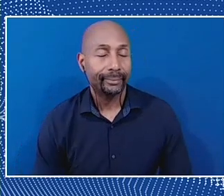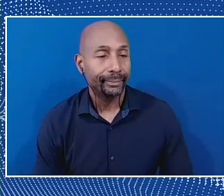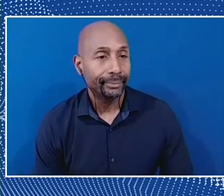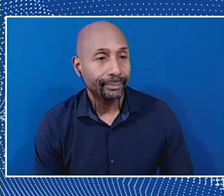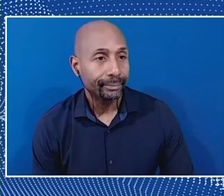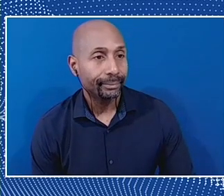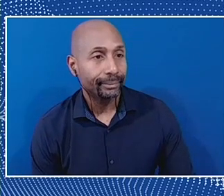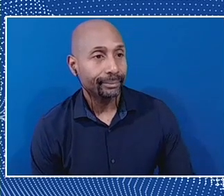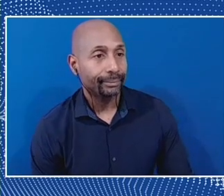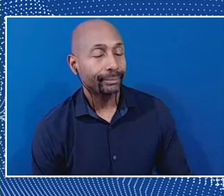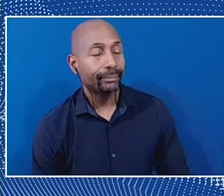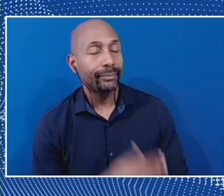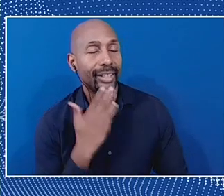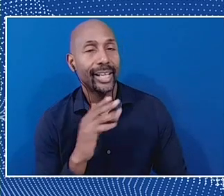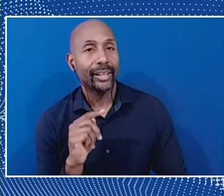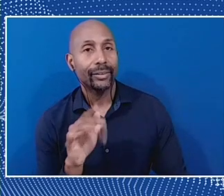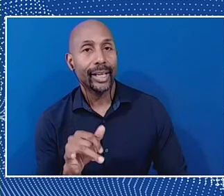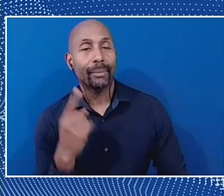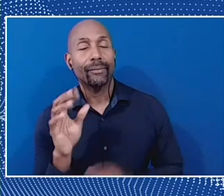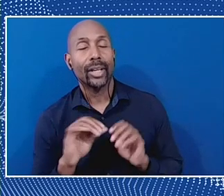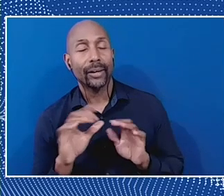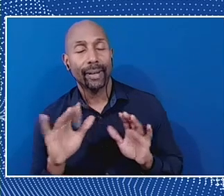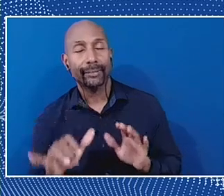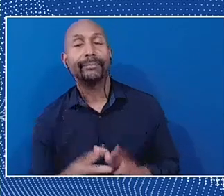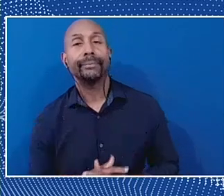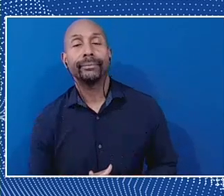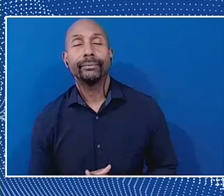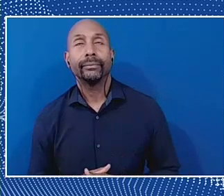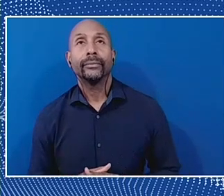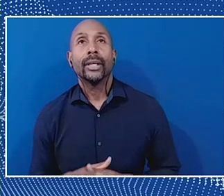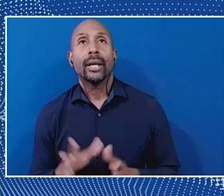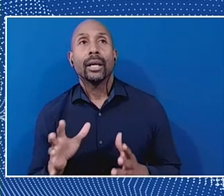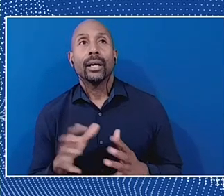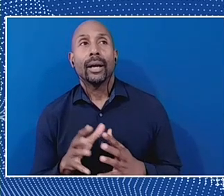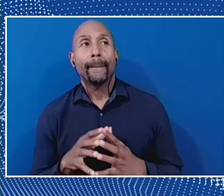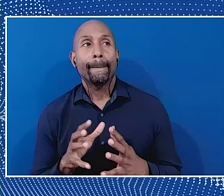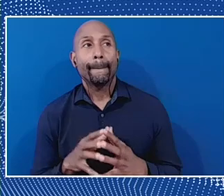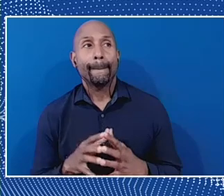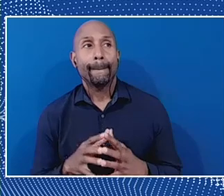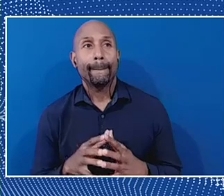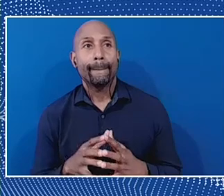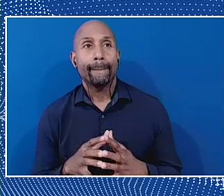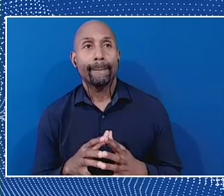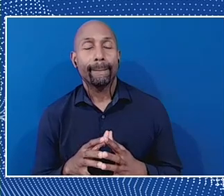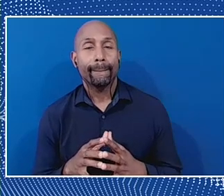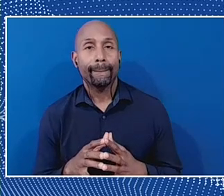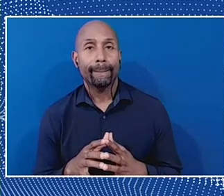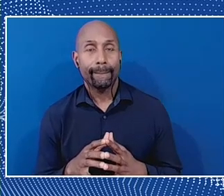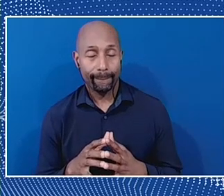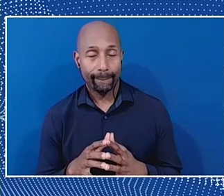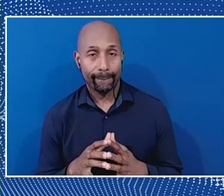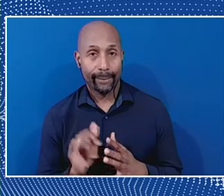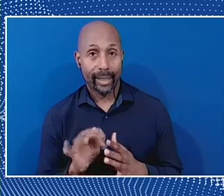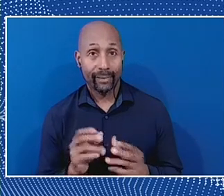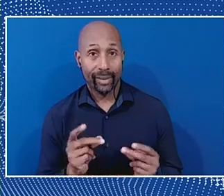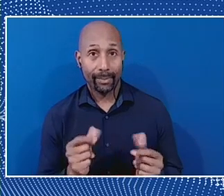Okay. Thank you, Tamy, for the clarification. So my understanding, if the immediate relief for borrowers likely to